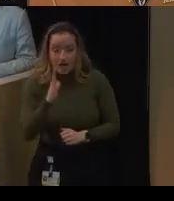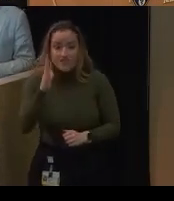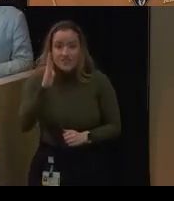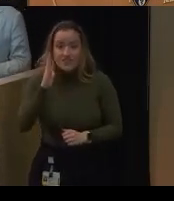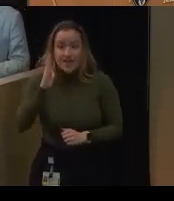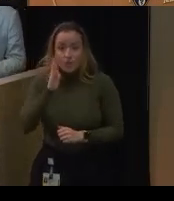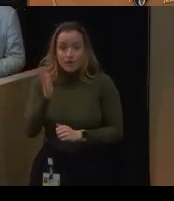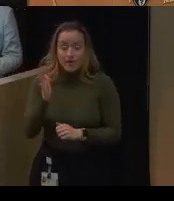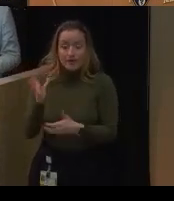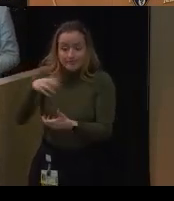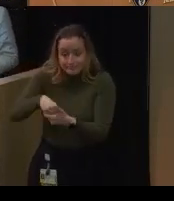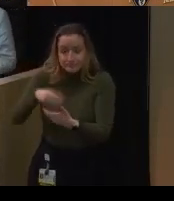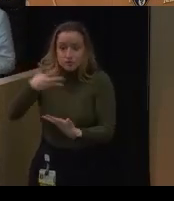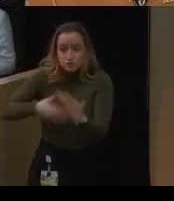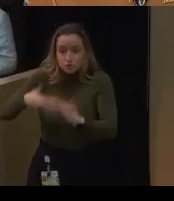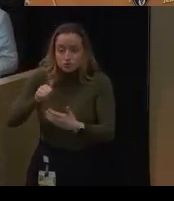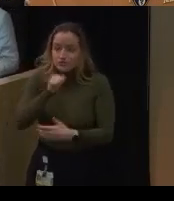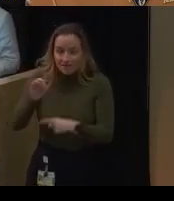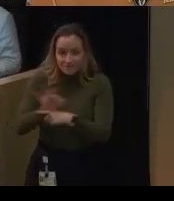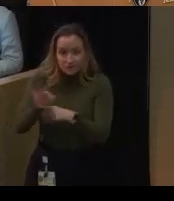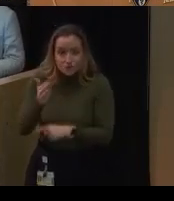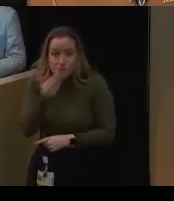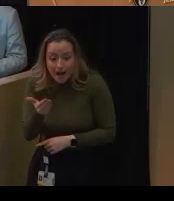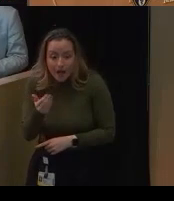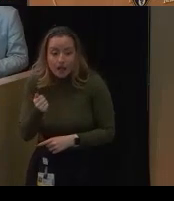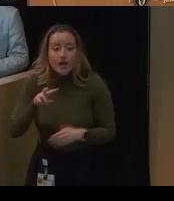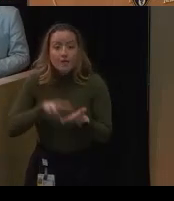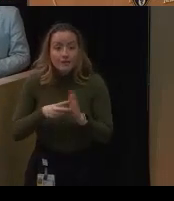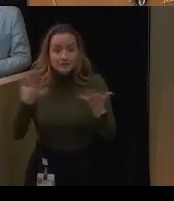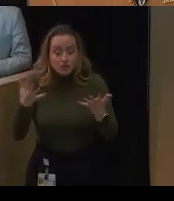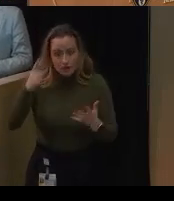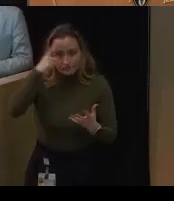dysfunction seems to be mediated in part by disruption to the theory of my network